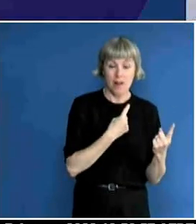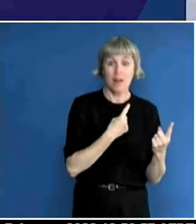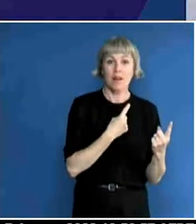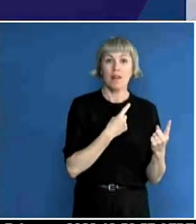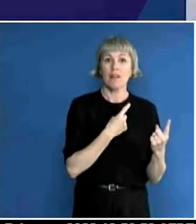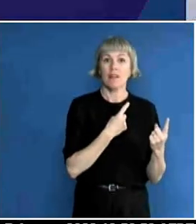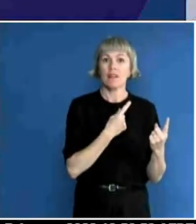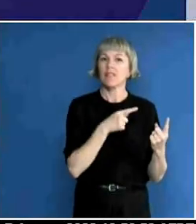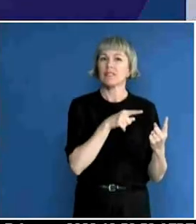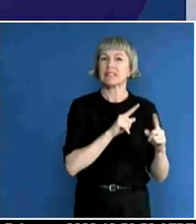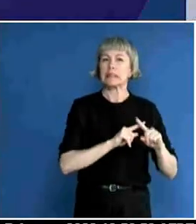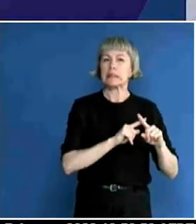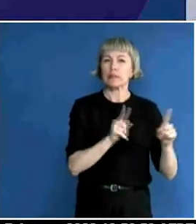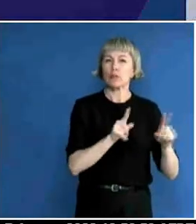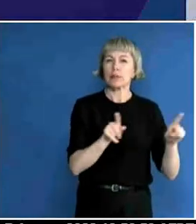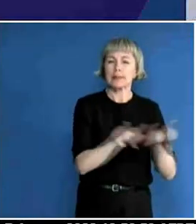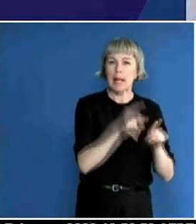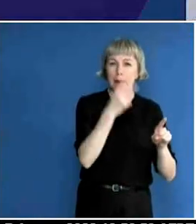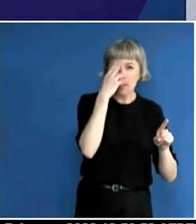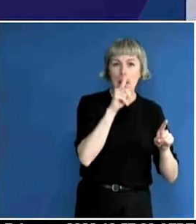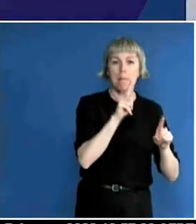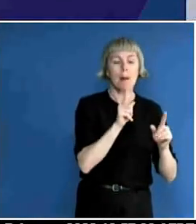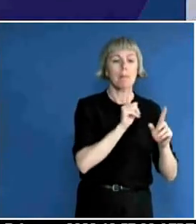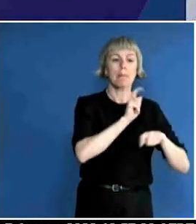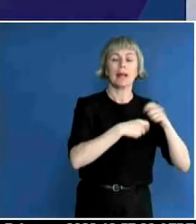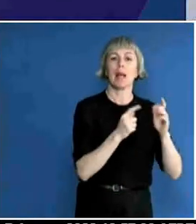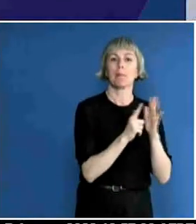Now, does it matter which one of these we are talking about?